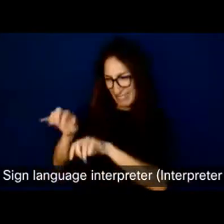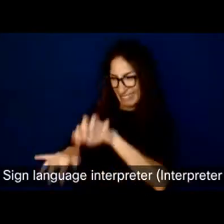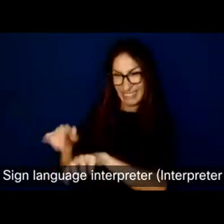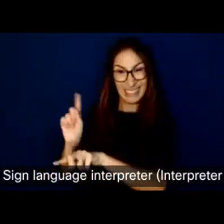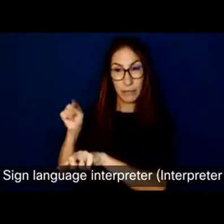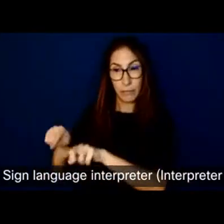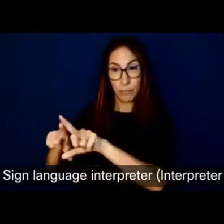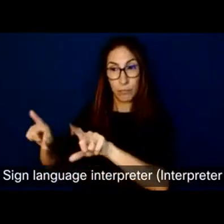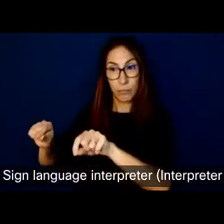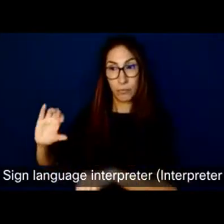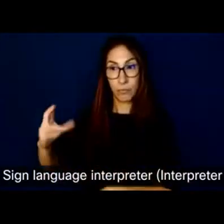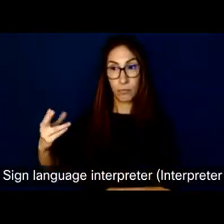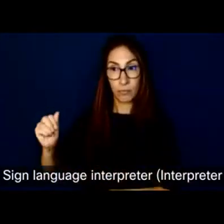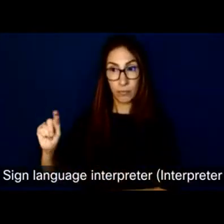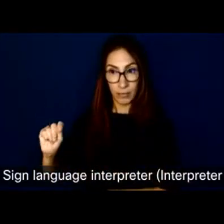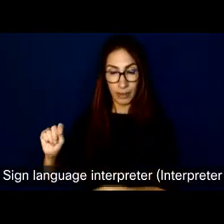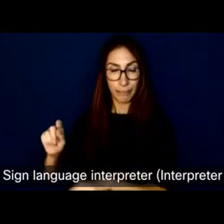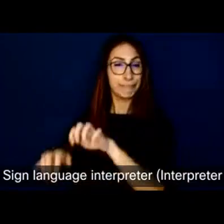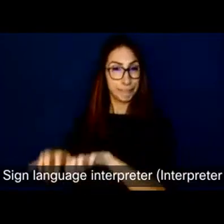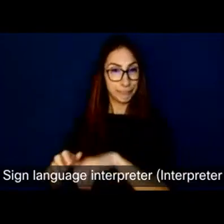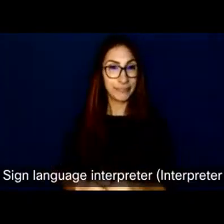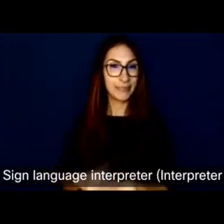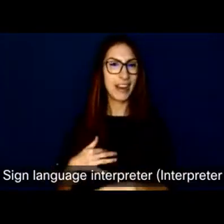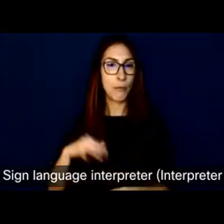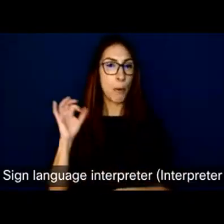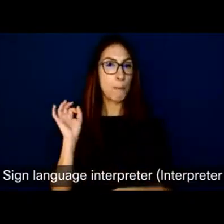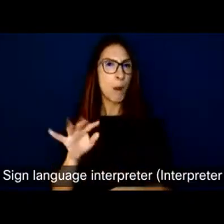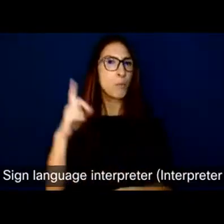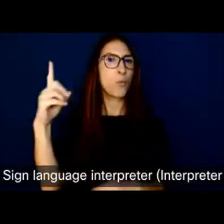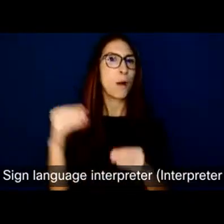one more question out there based on the time frame. How do